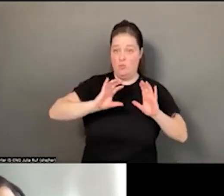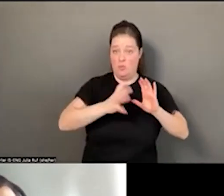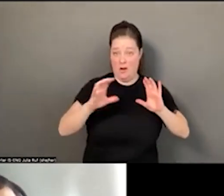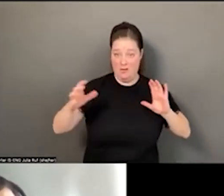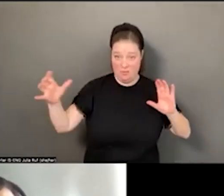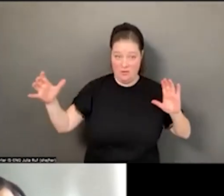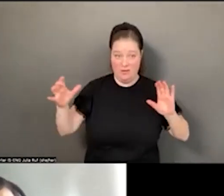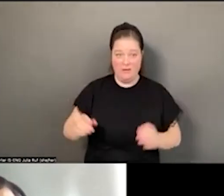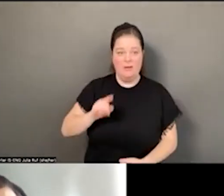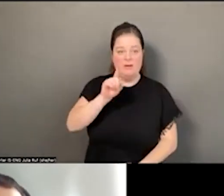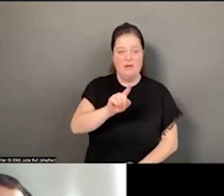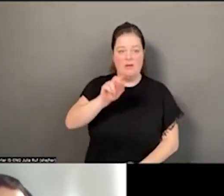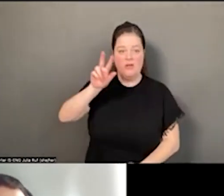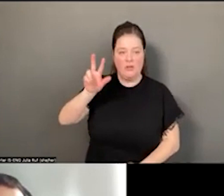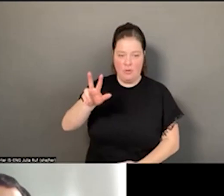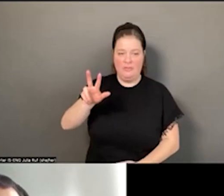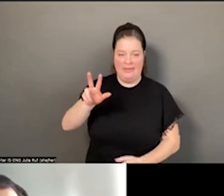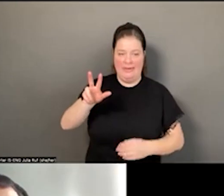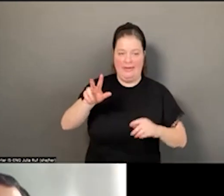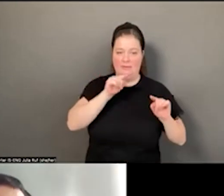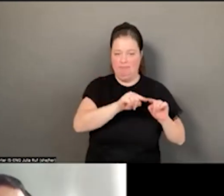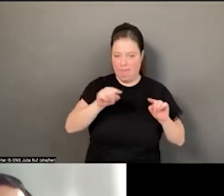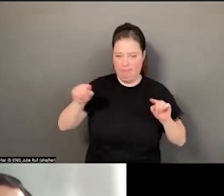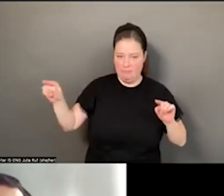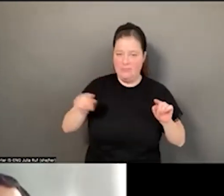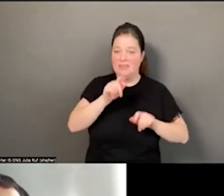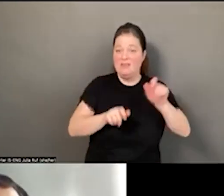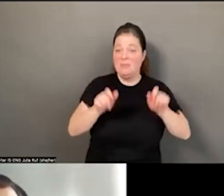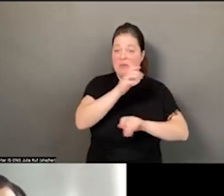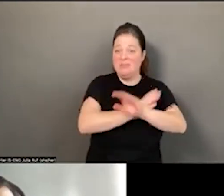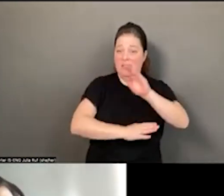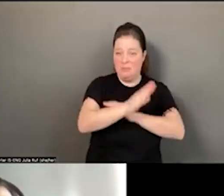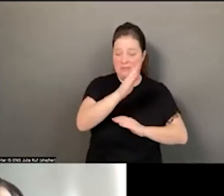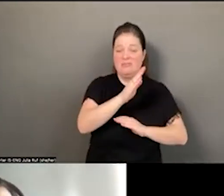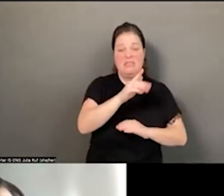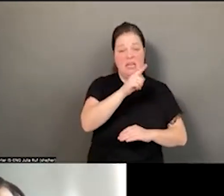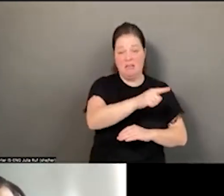of persons with disabilities, and we want to ban this in this legislation.